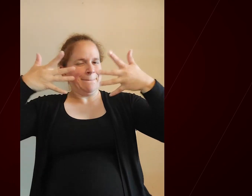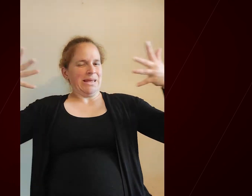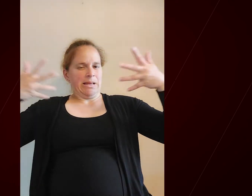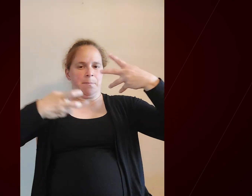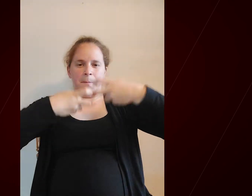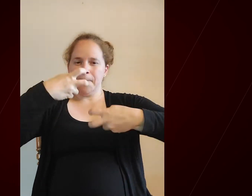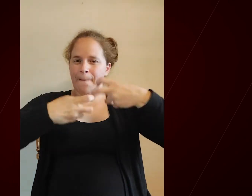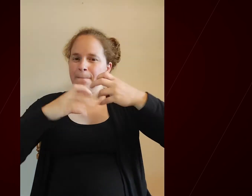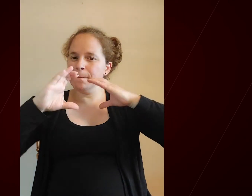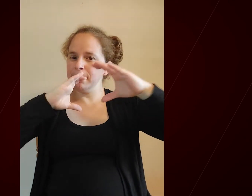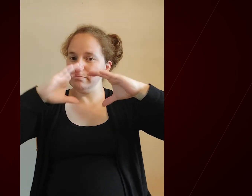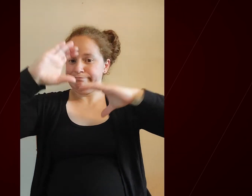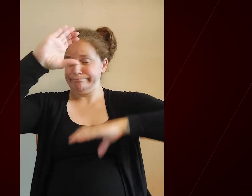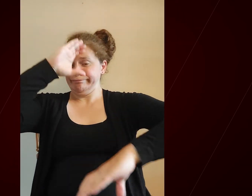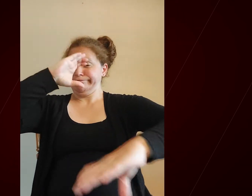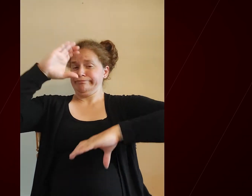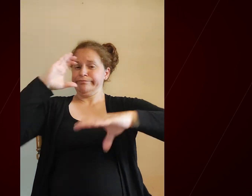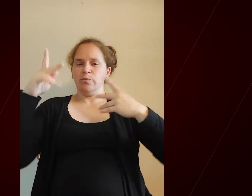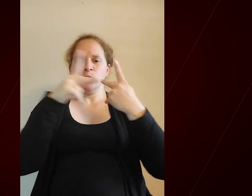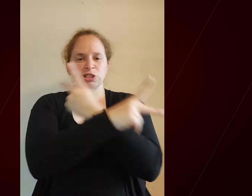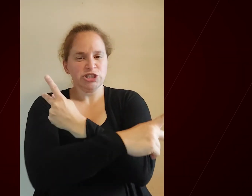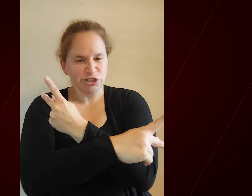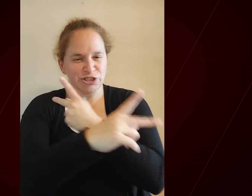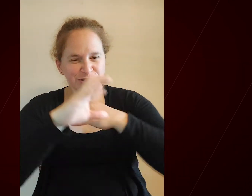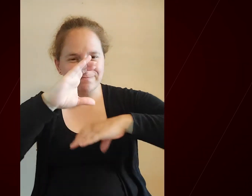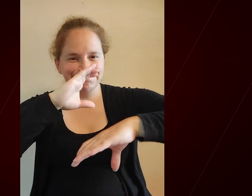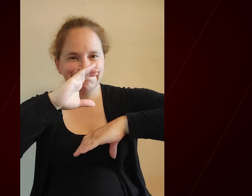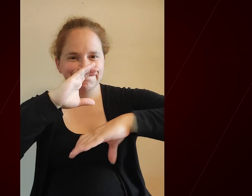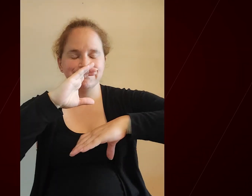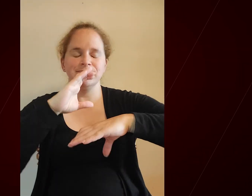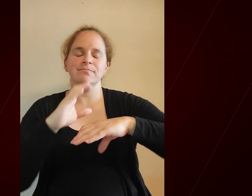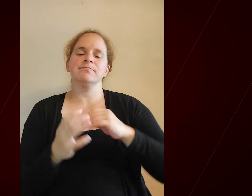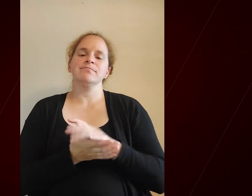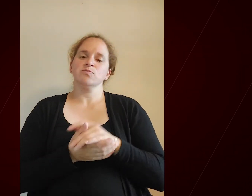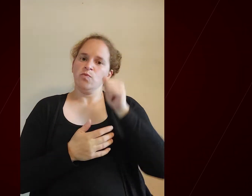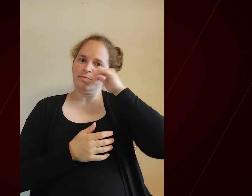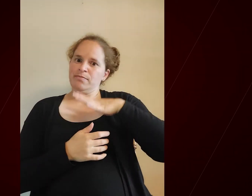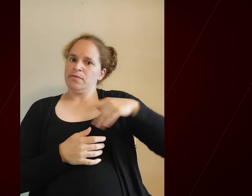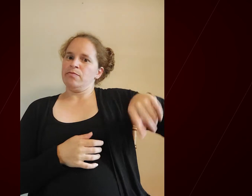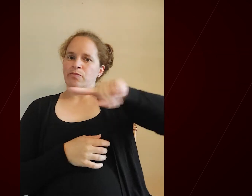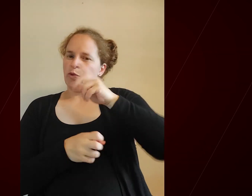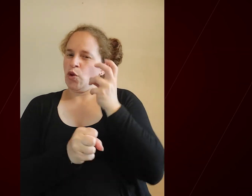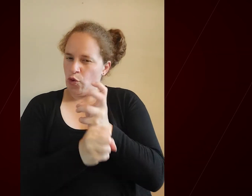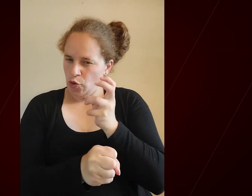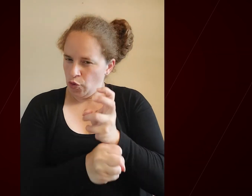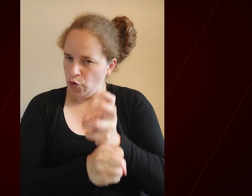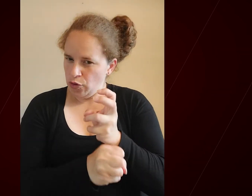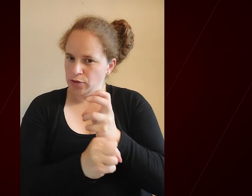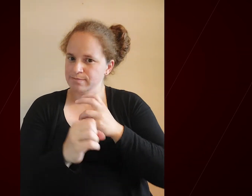this caused a lot of miscommunication and this made it harder on the women.